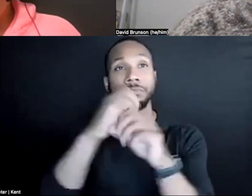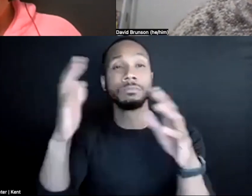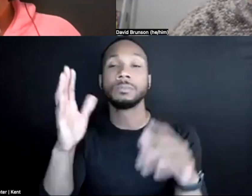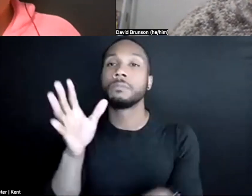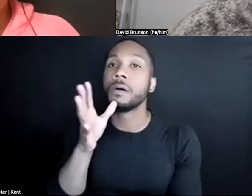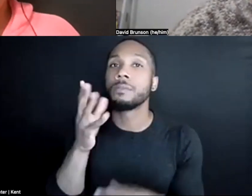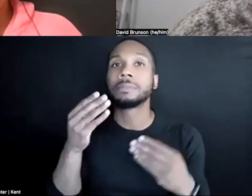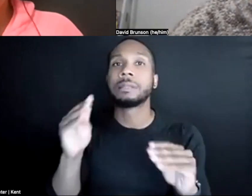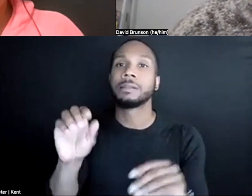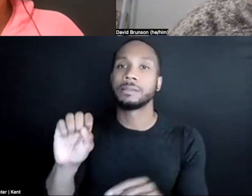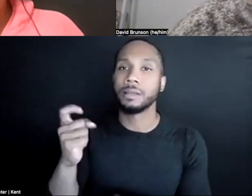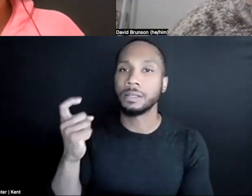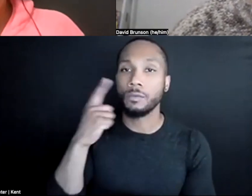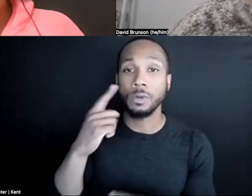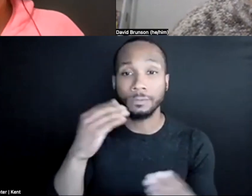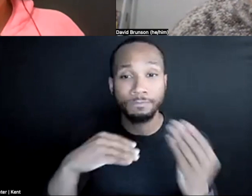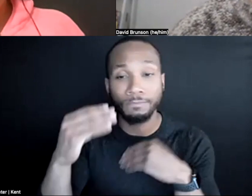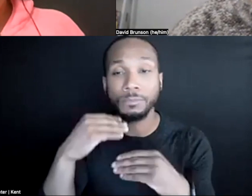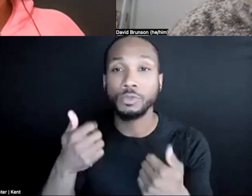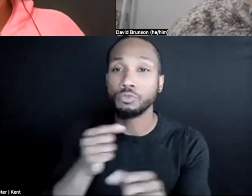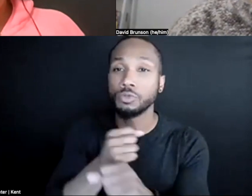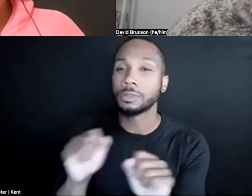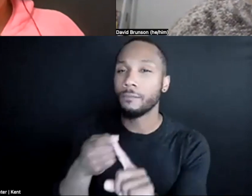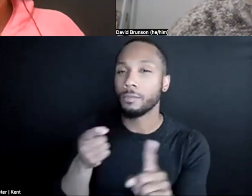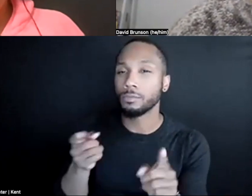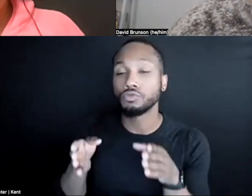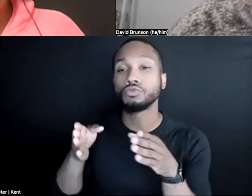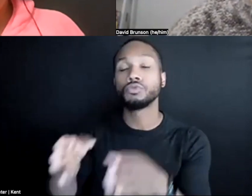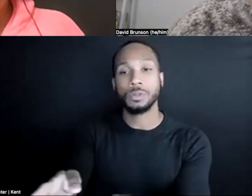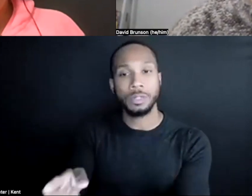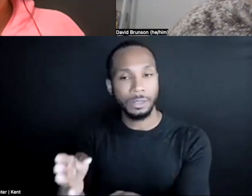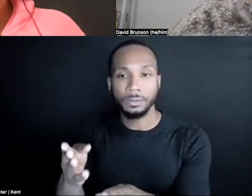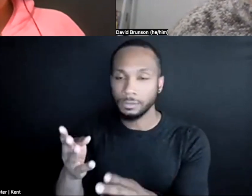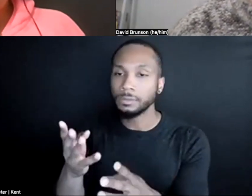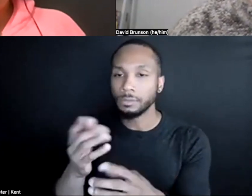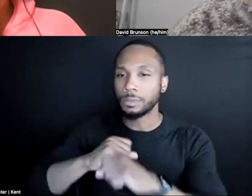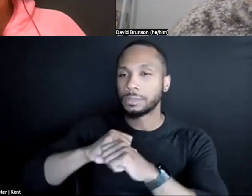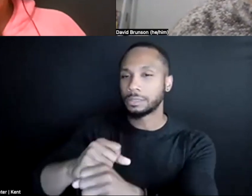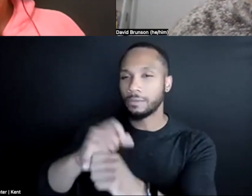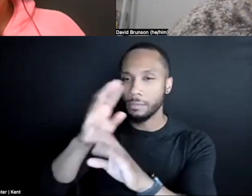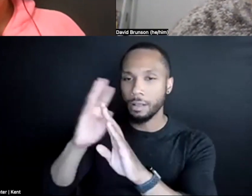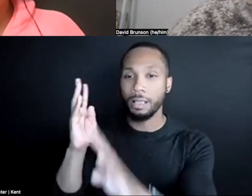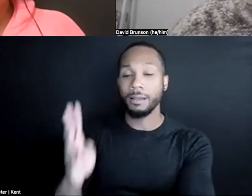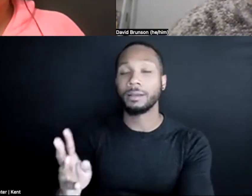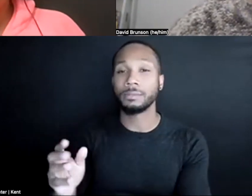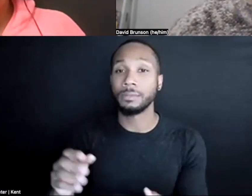trying to save him from the streets a forced shelter from neglect A thousand crosses couldn’t bless him